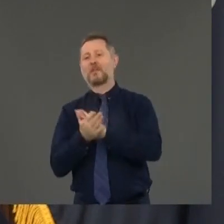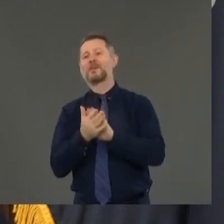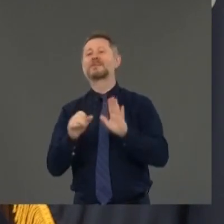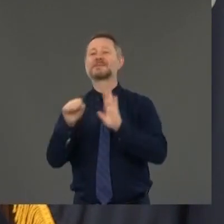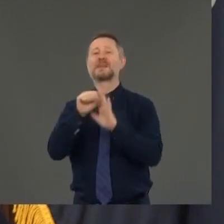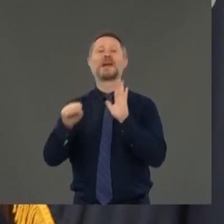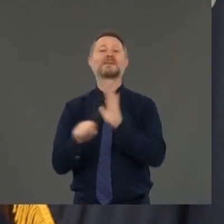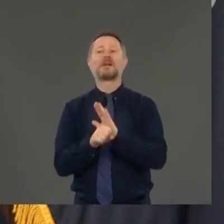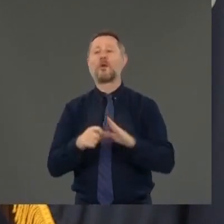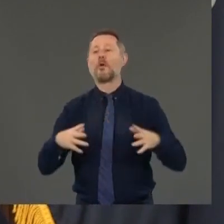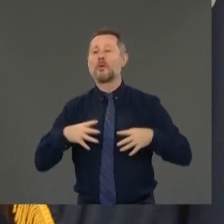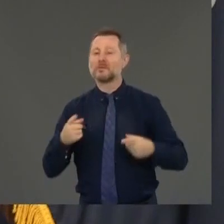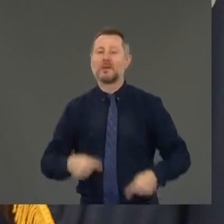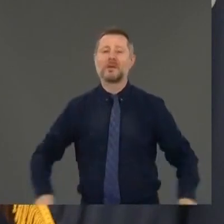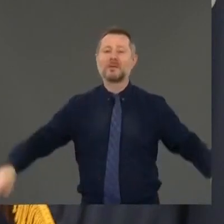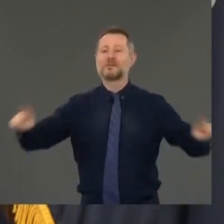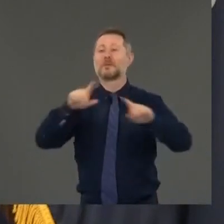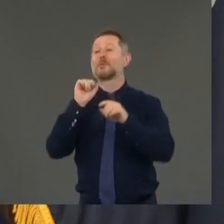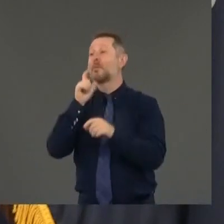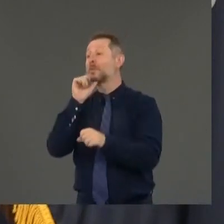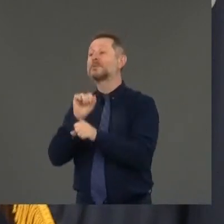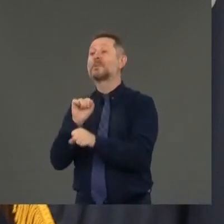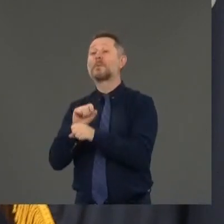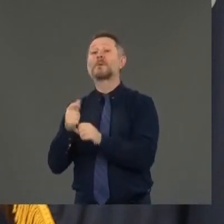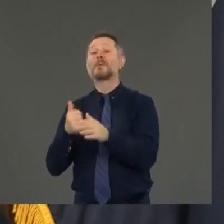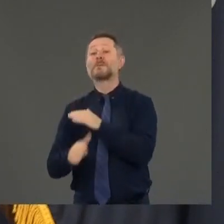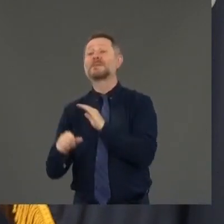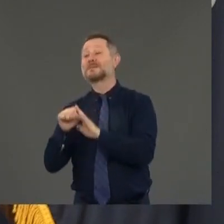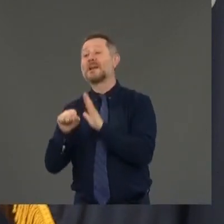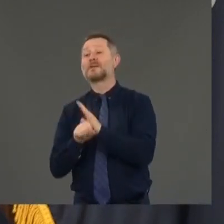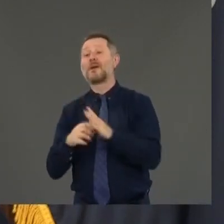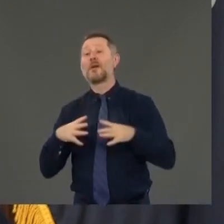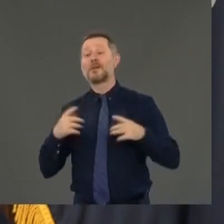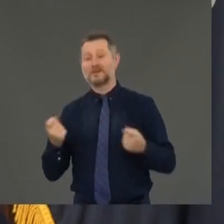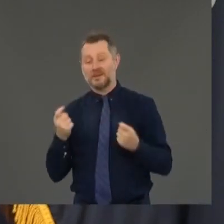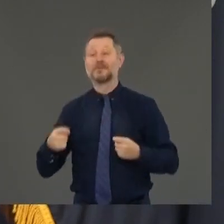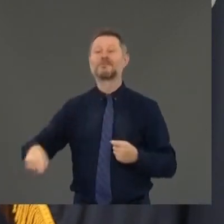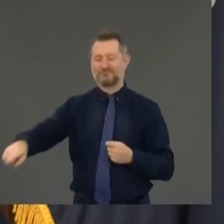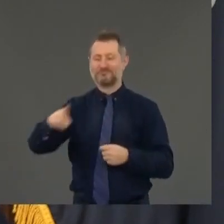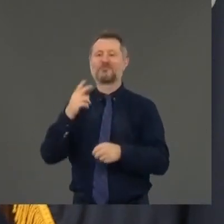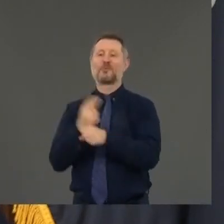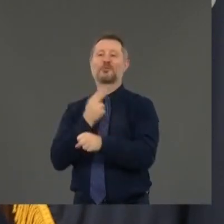WHAT I CAN. WHAT I CAN DO BY EXECUTIVE ORDER